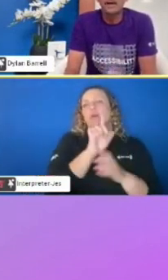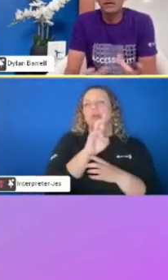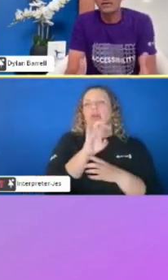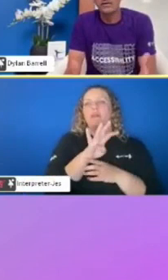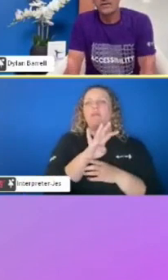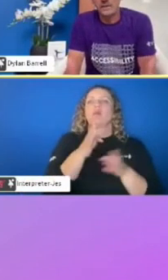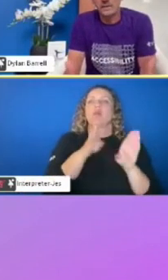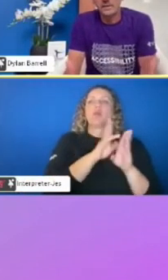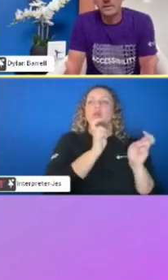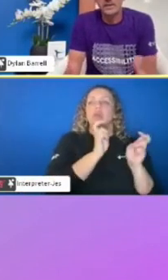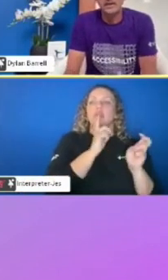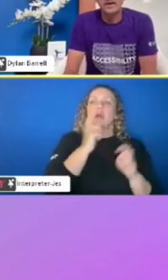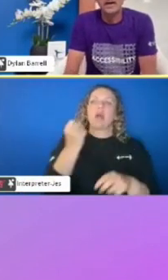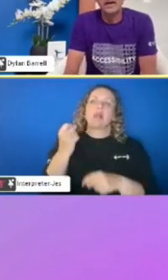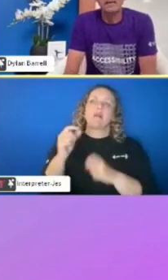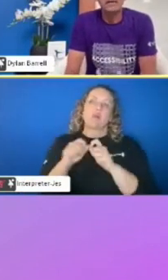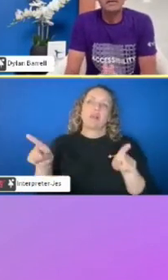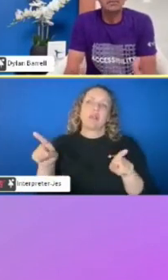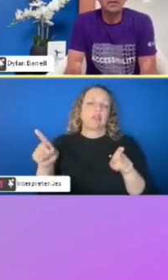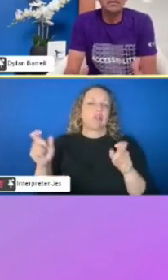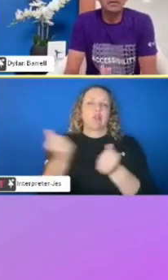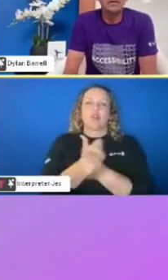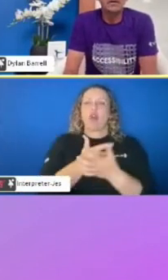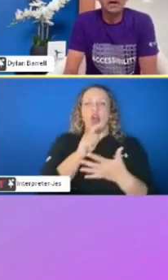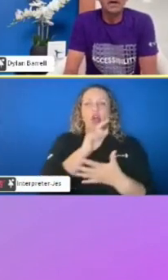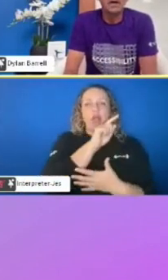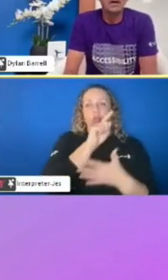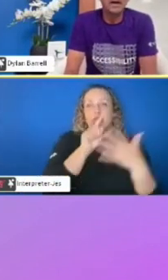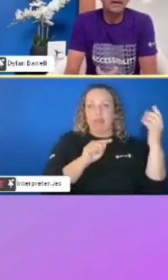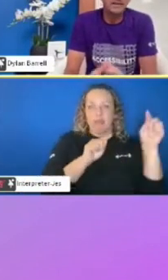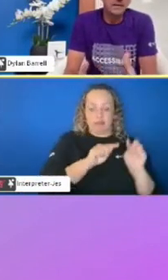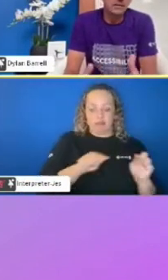And all of this activity is sponsored by Deque,